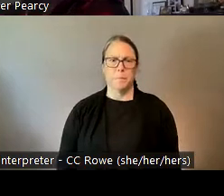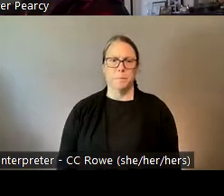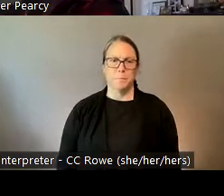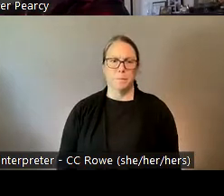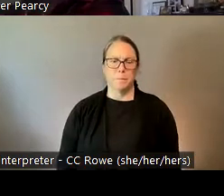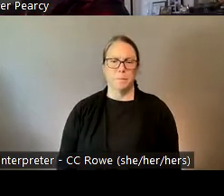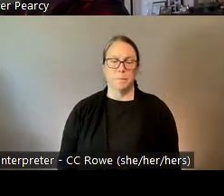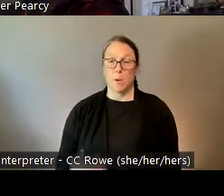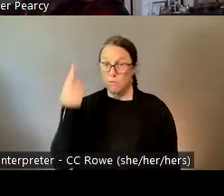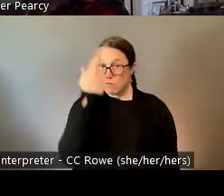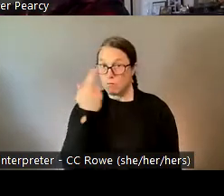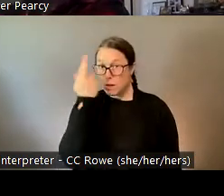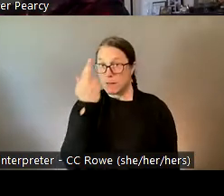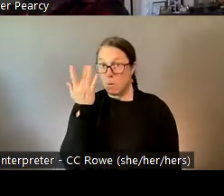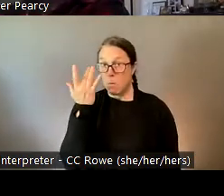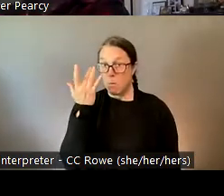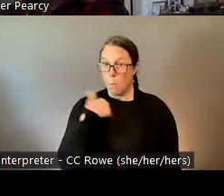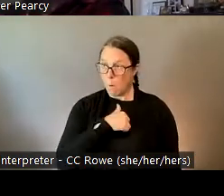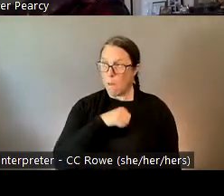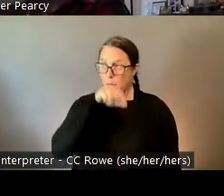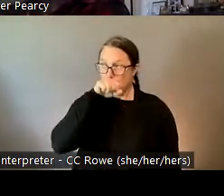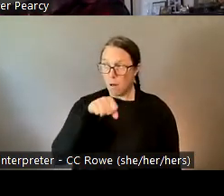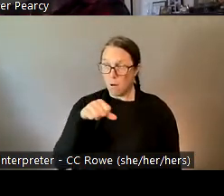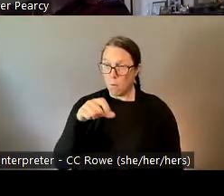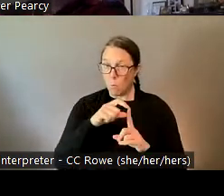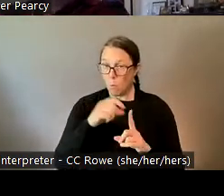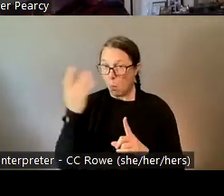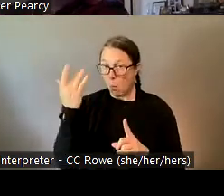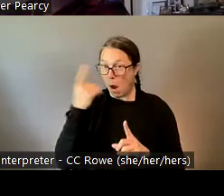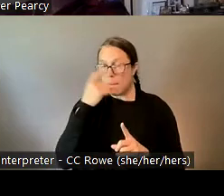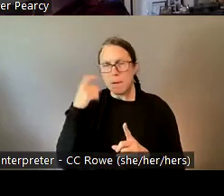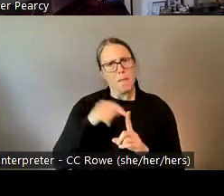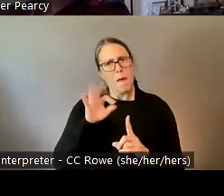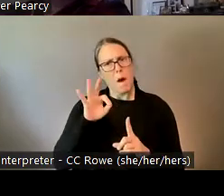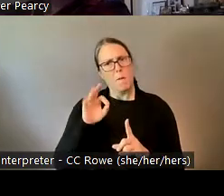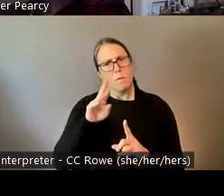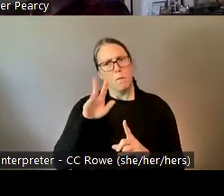Well, the reason we like Word is that it's a format which can be made accessible